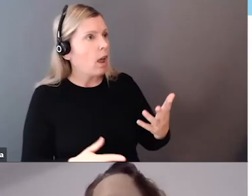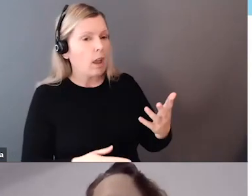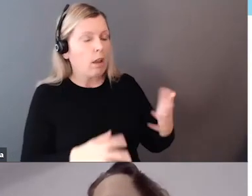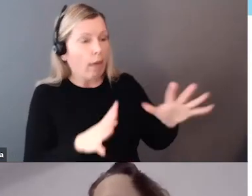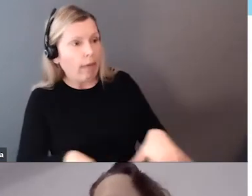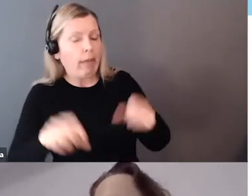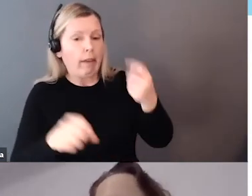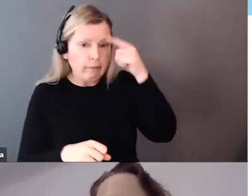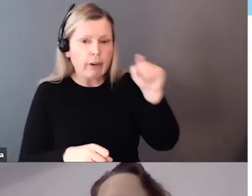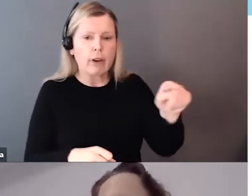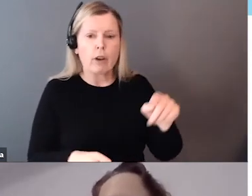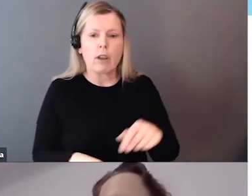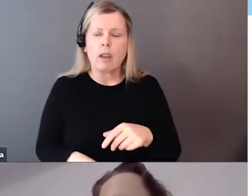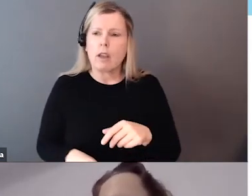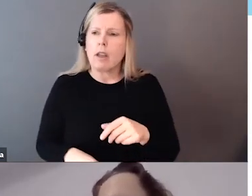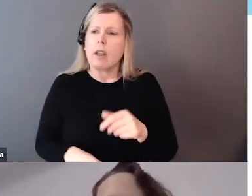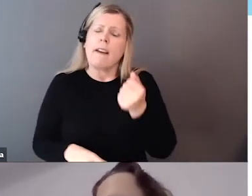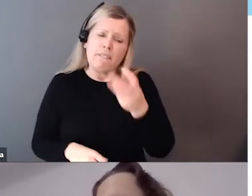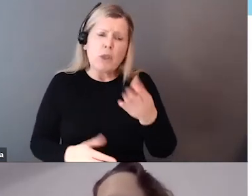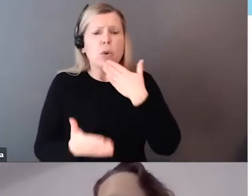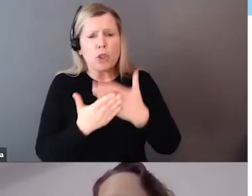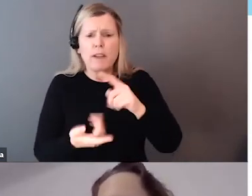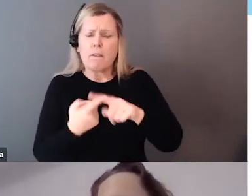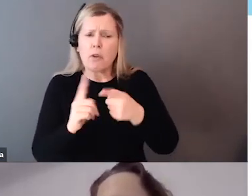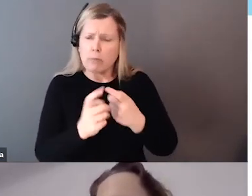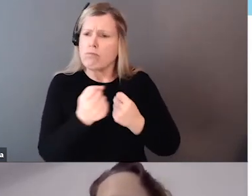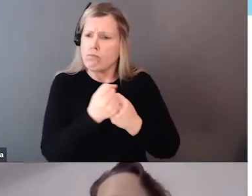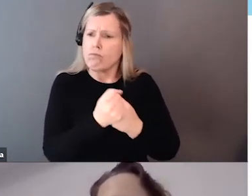had initially defended her behavior and said she was going through a tough time with family, when